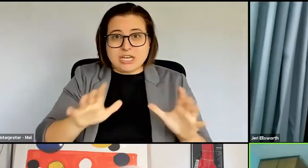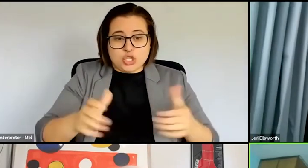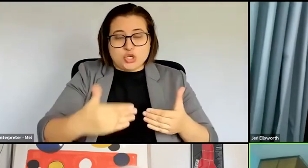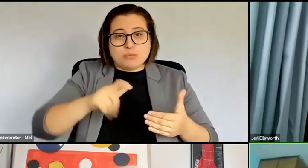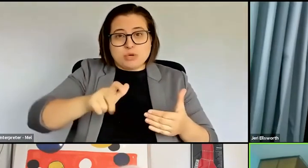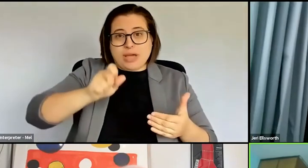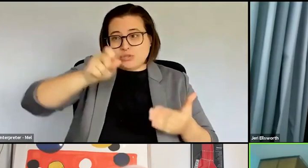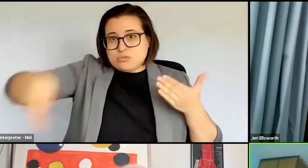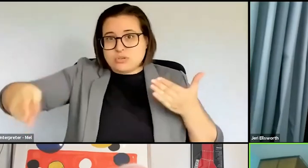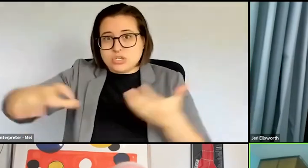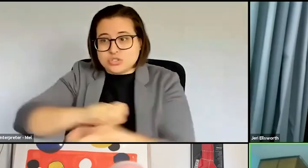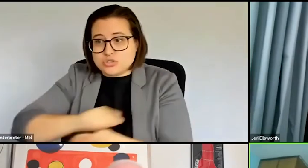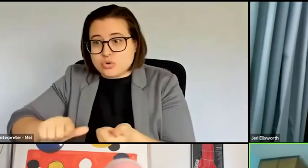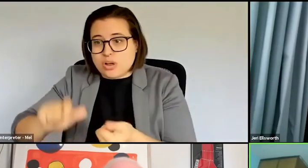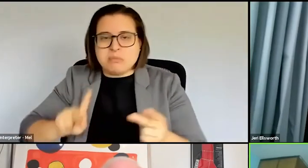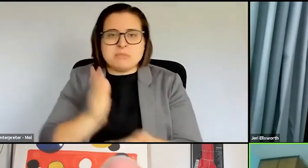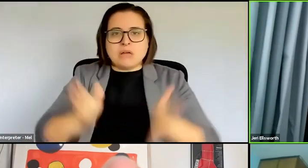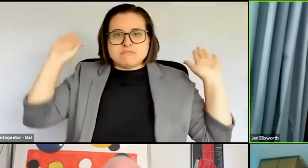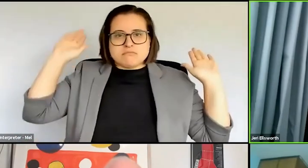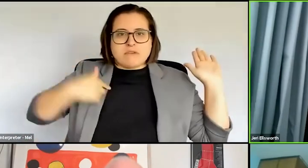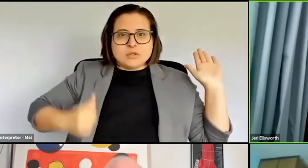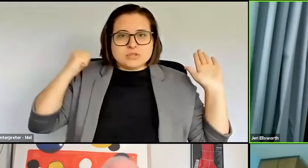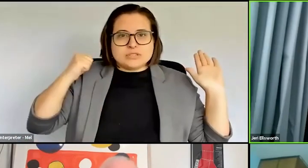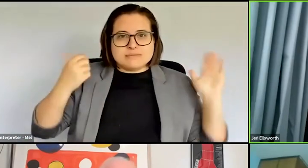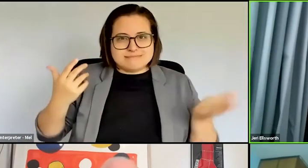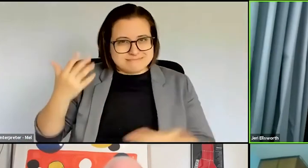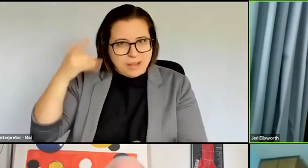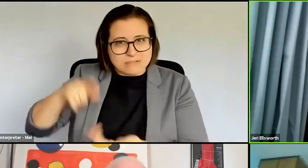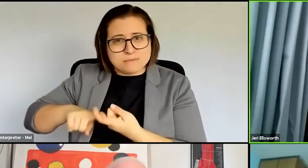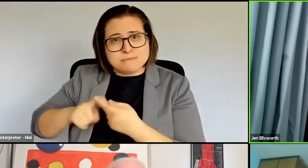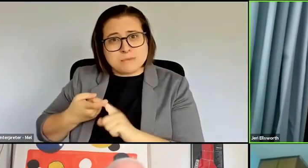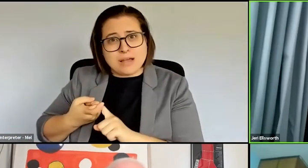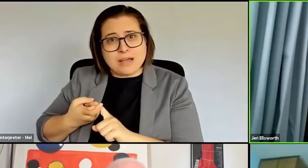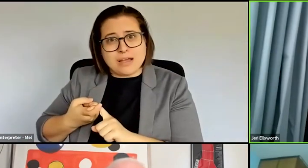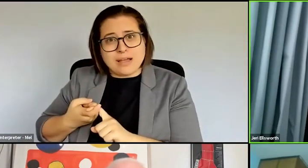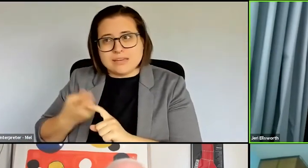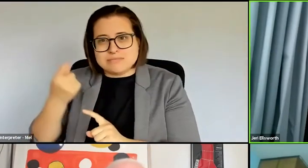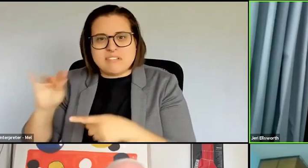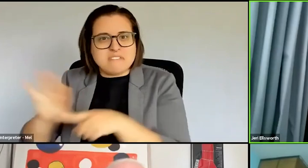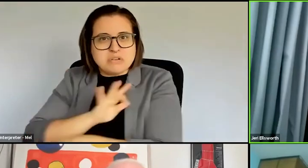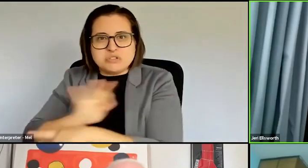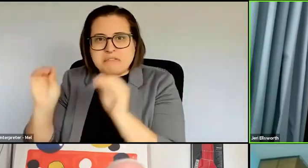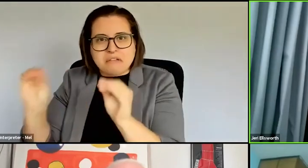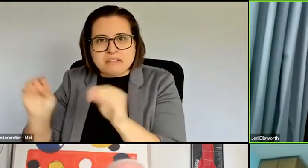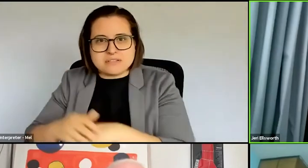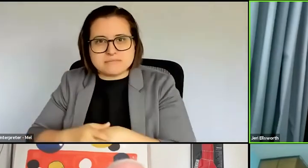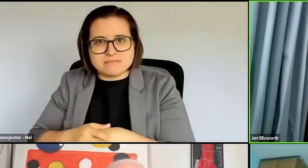because they didn't want to destroy this companion cube that did nothing, essentially. Yeah.